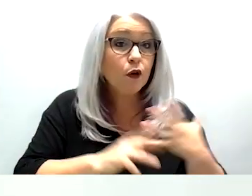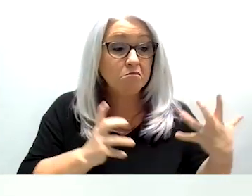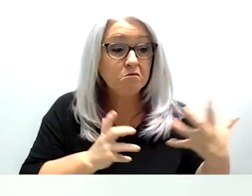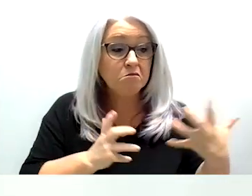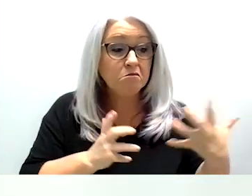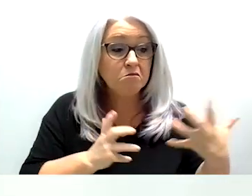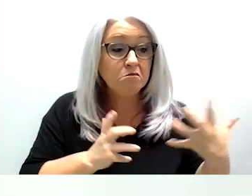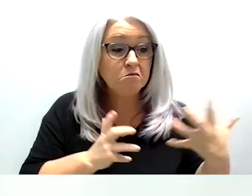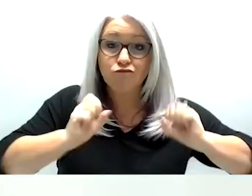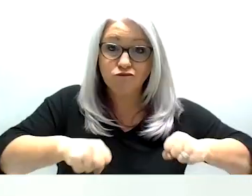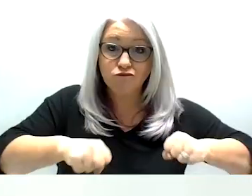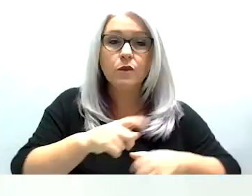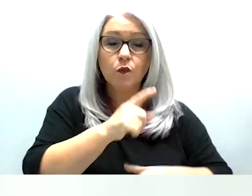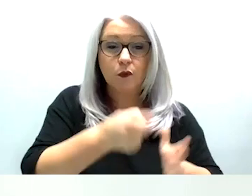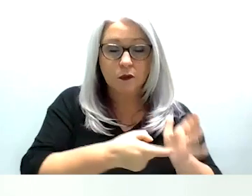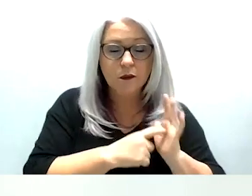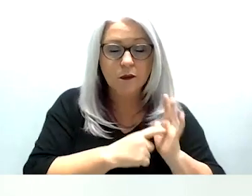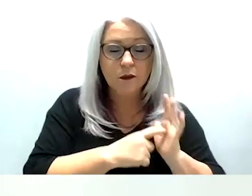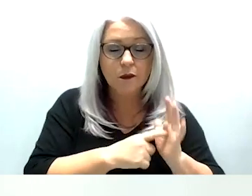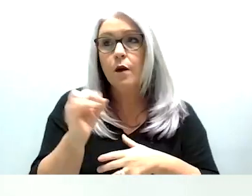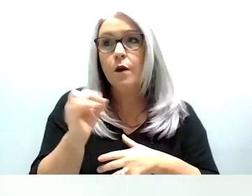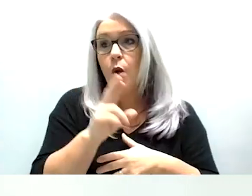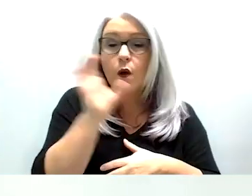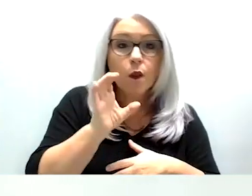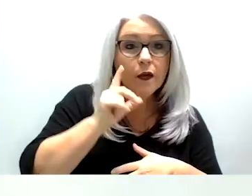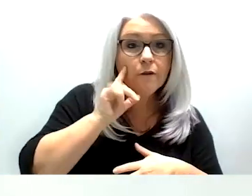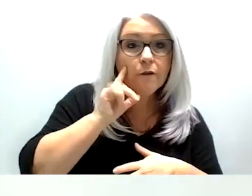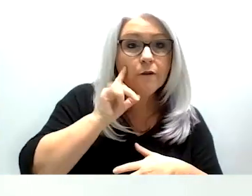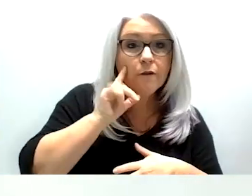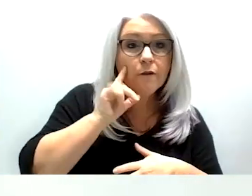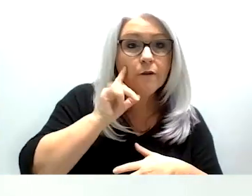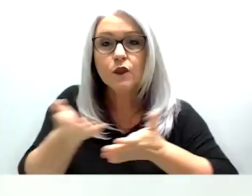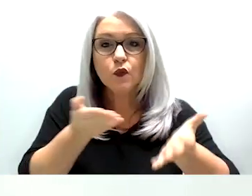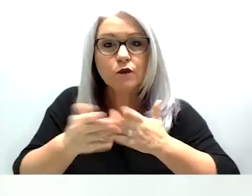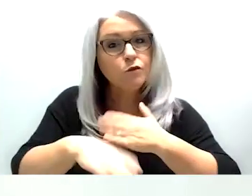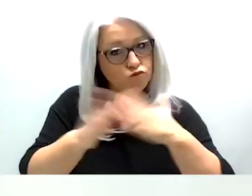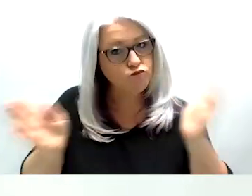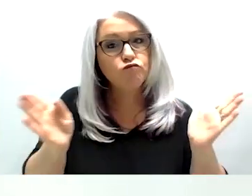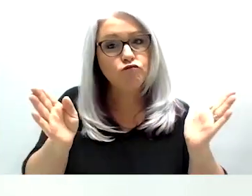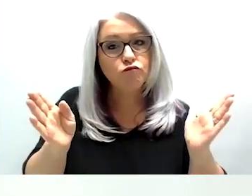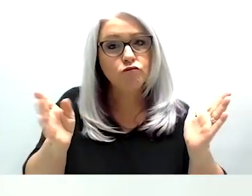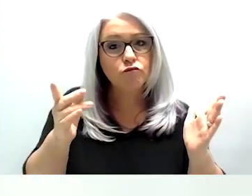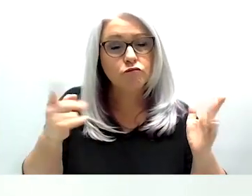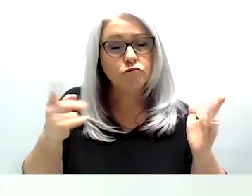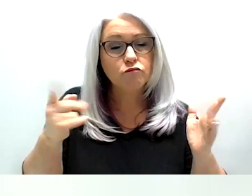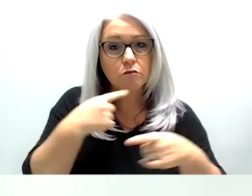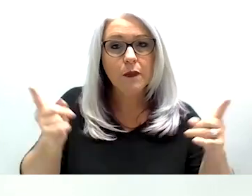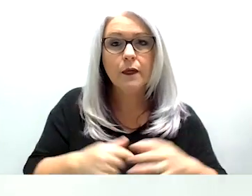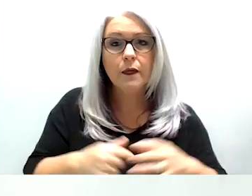Or you're seeking services at a place that is open to the public. So essentially you are allowed to be there and